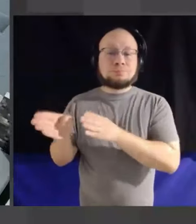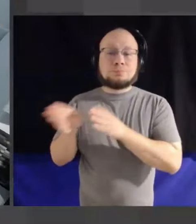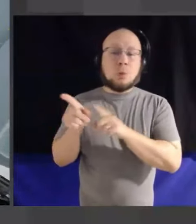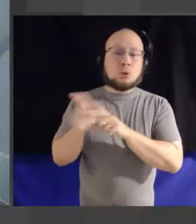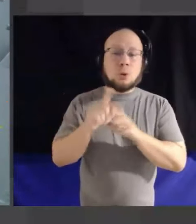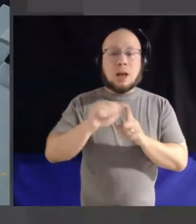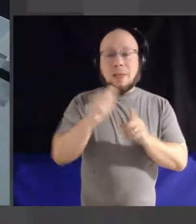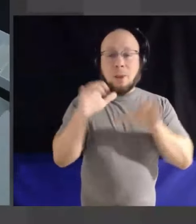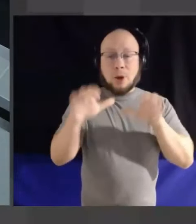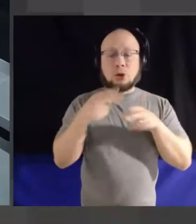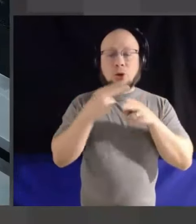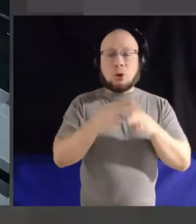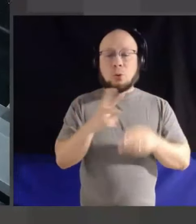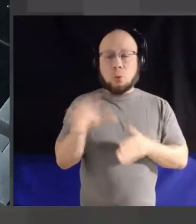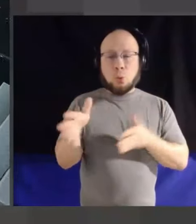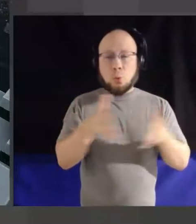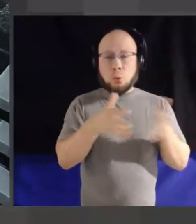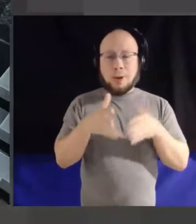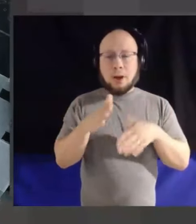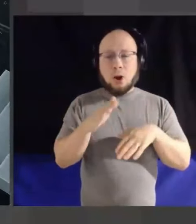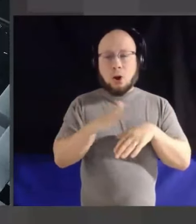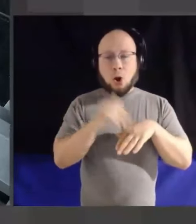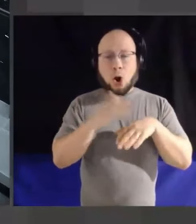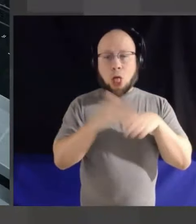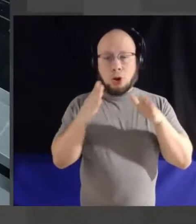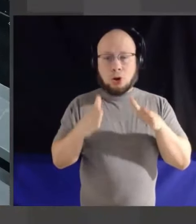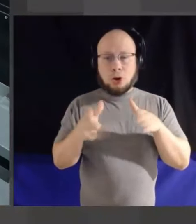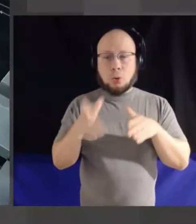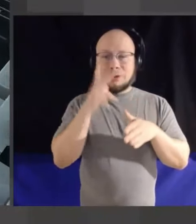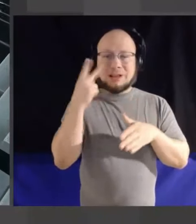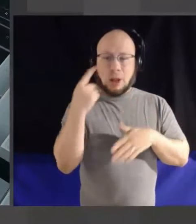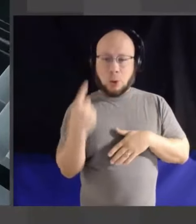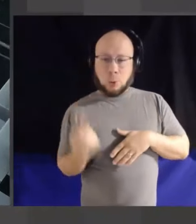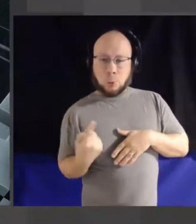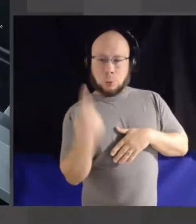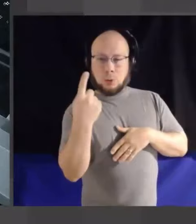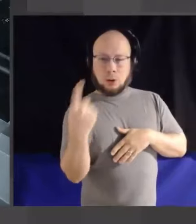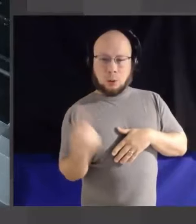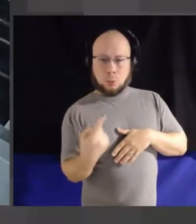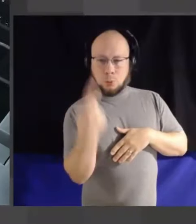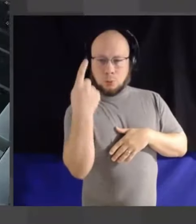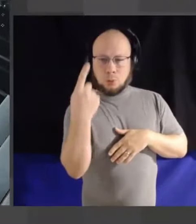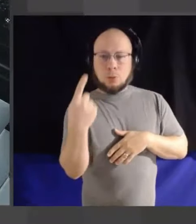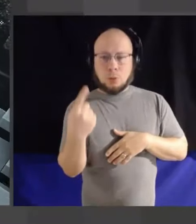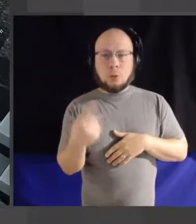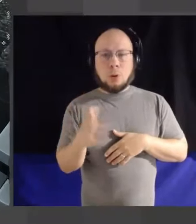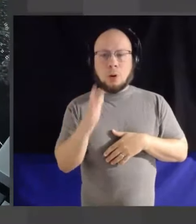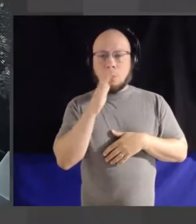THEY ARE QUITE STURDY. WHAT DO THE WIND CALLERS DO?